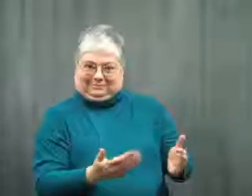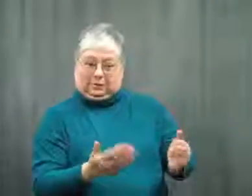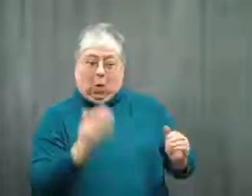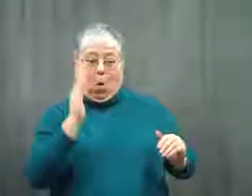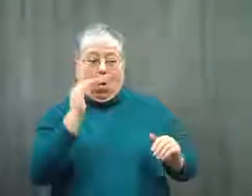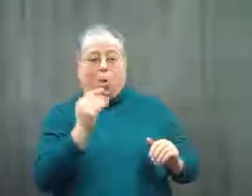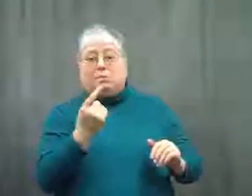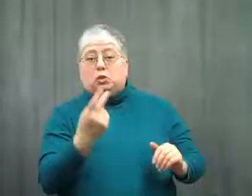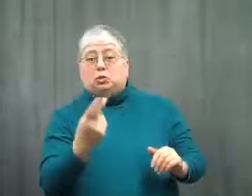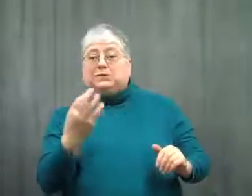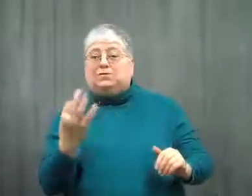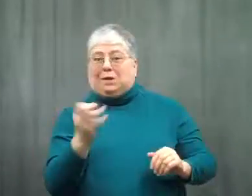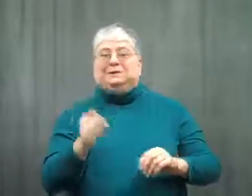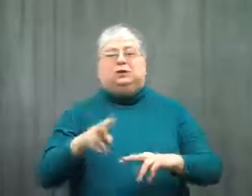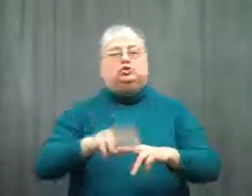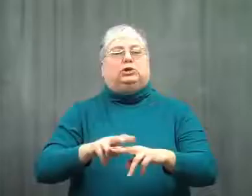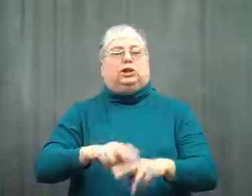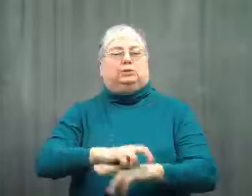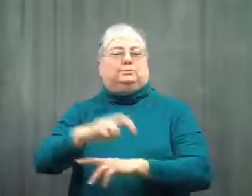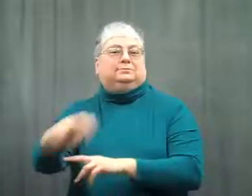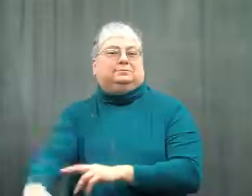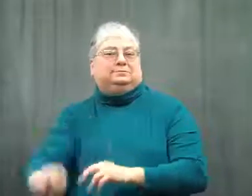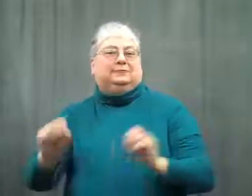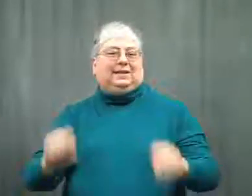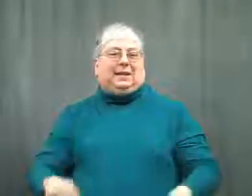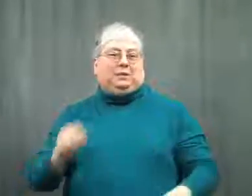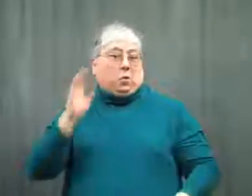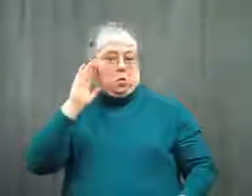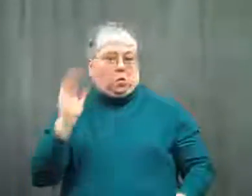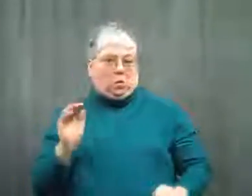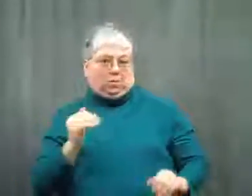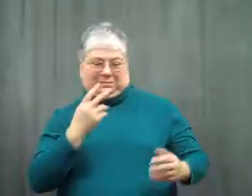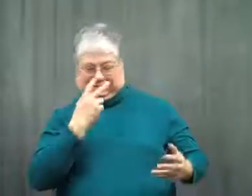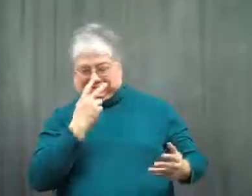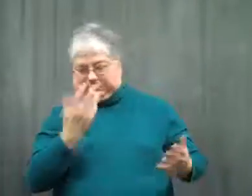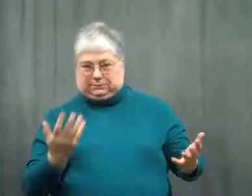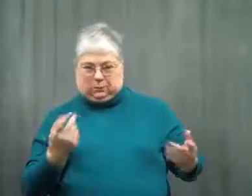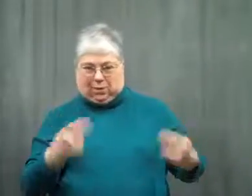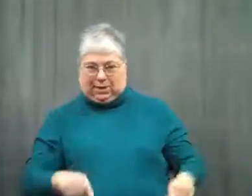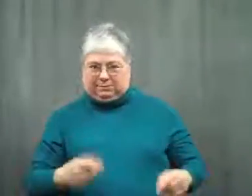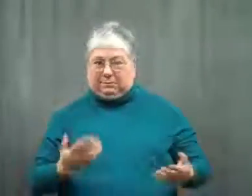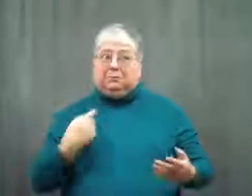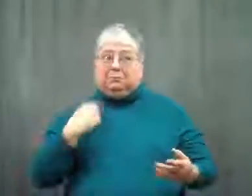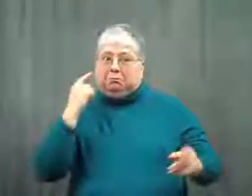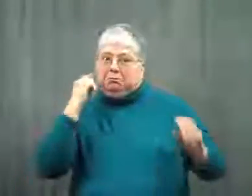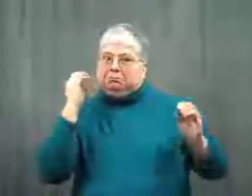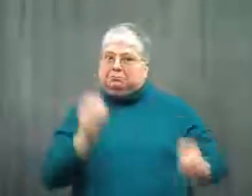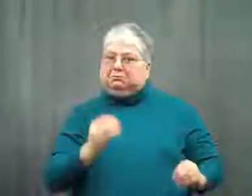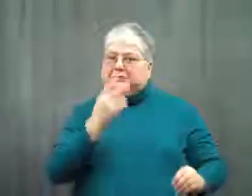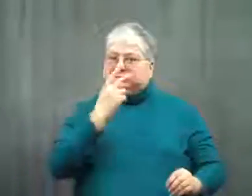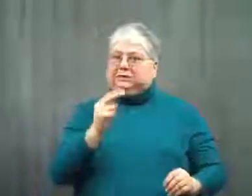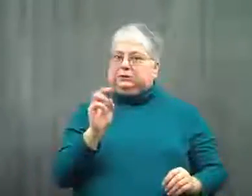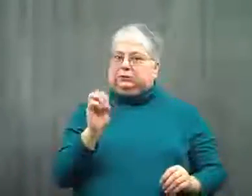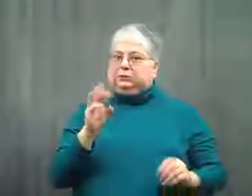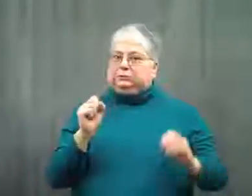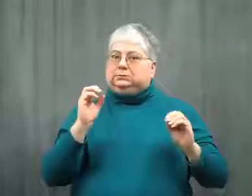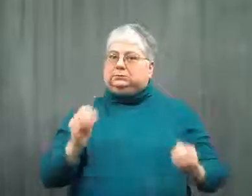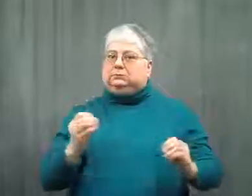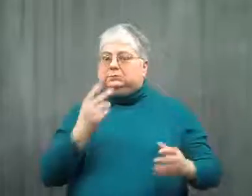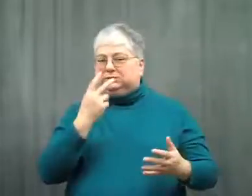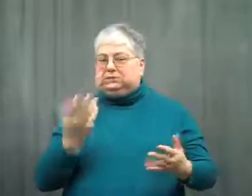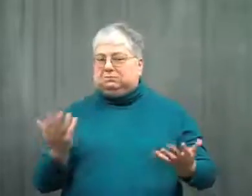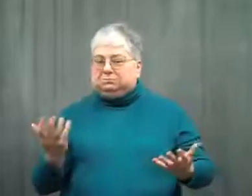They were hoping to have her in a chair Thursday or Friday, but I didn't see anything about that.